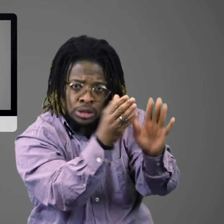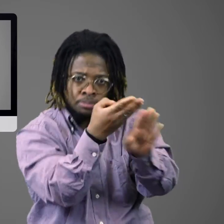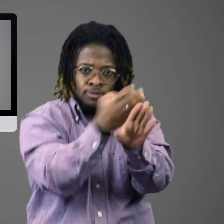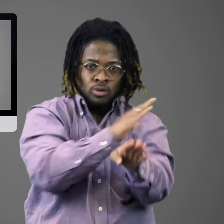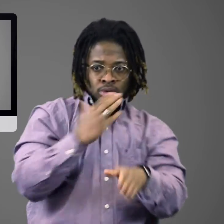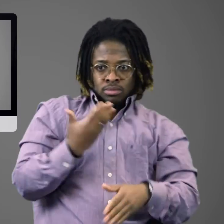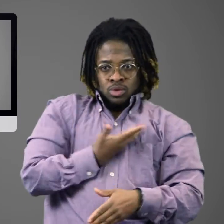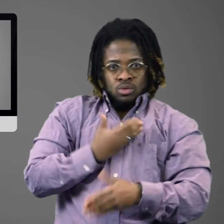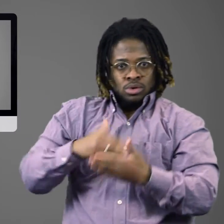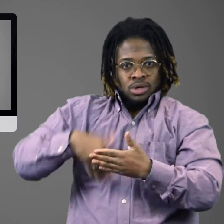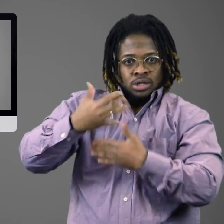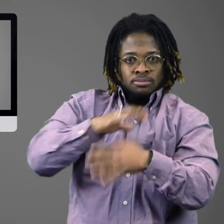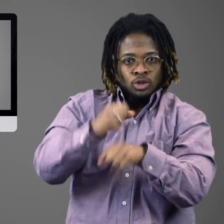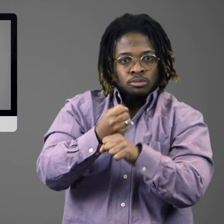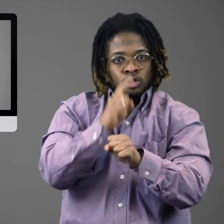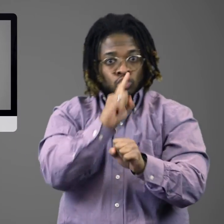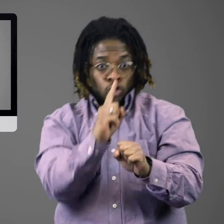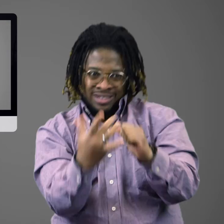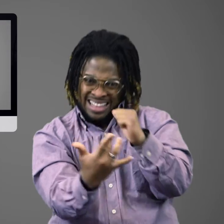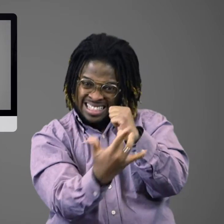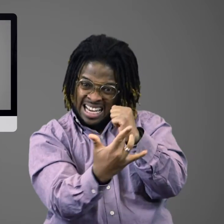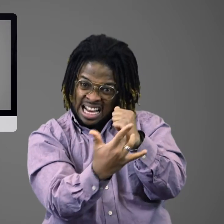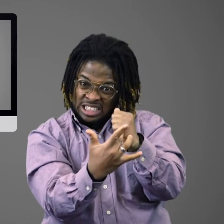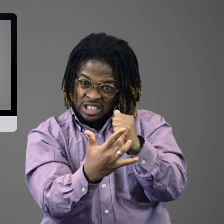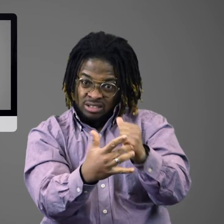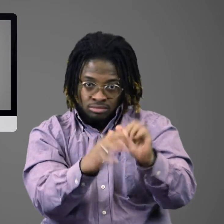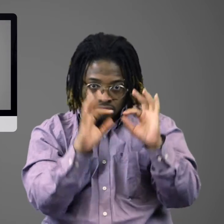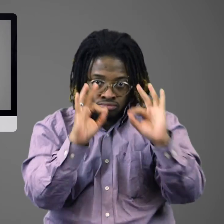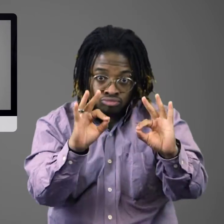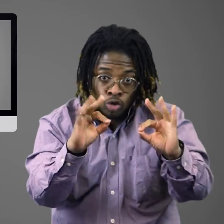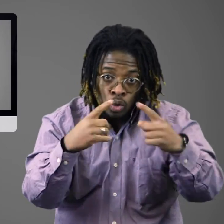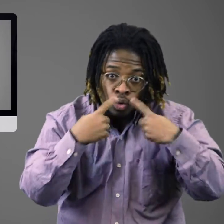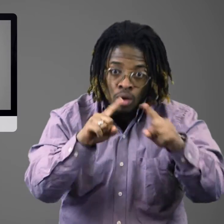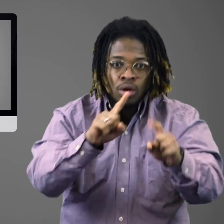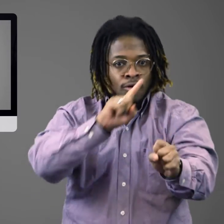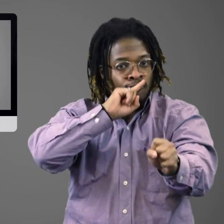to make sure the technology was working